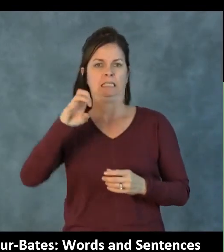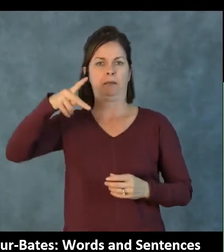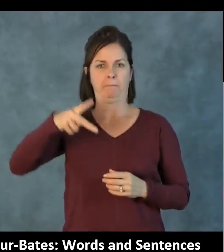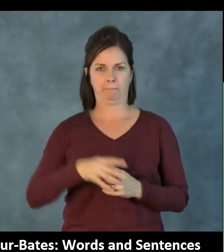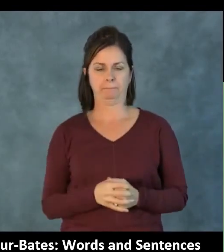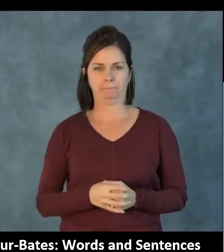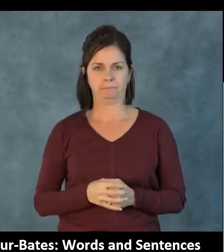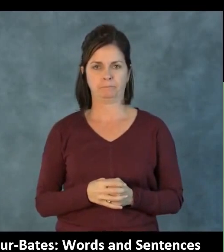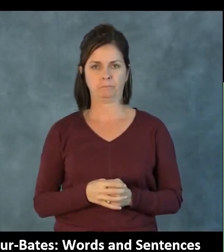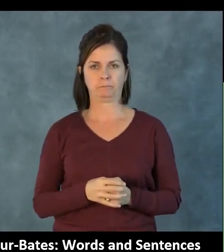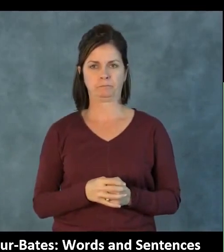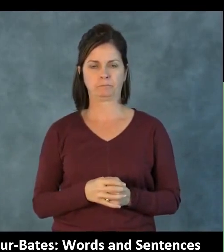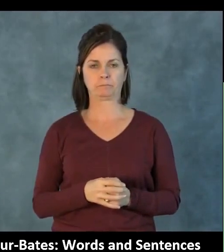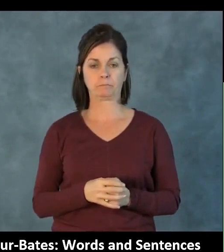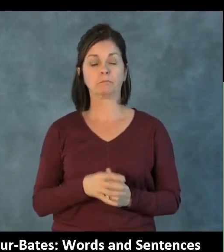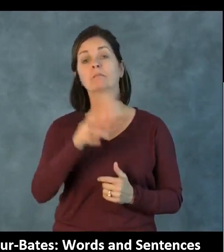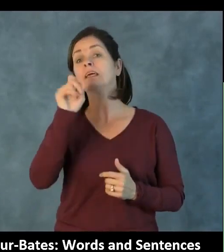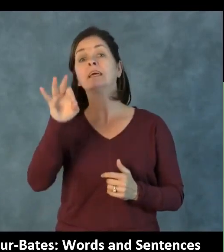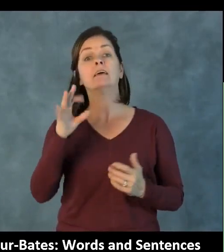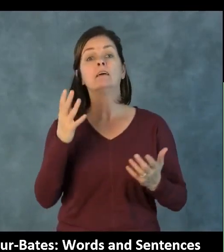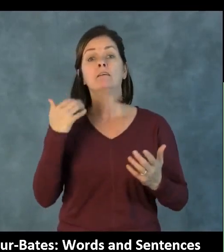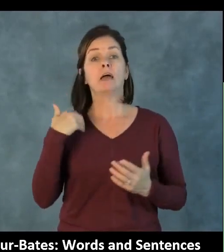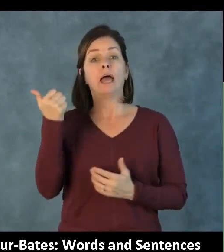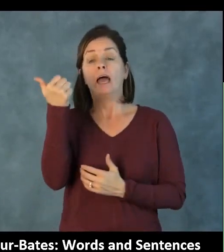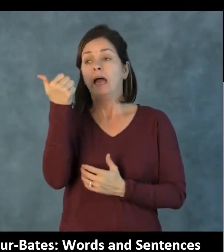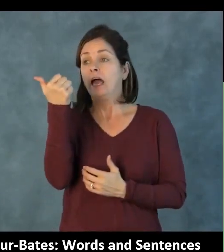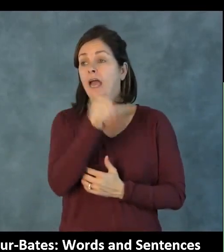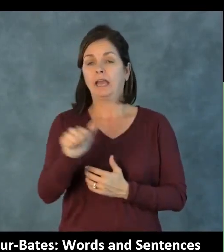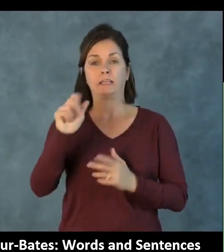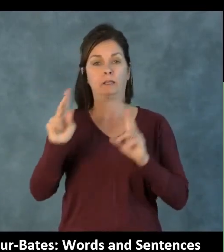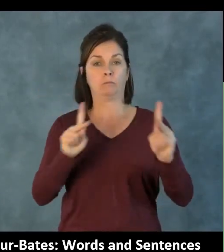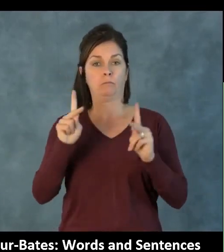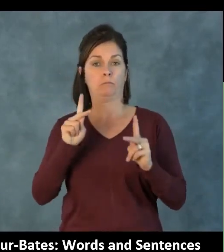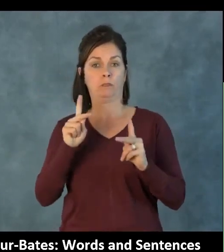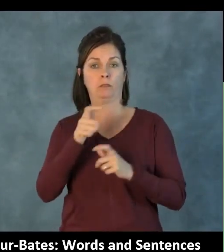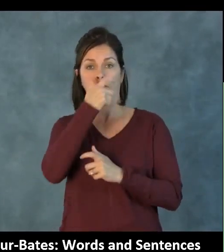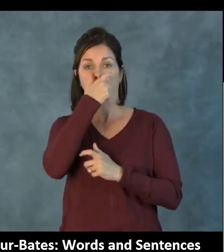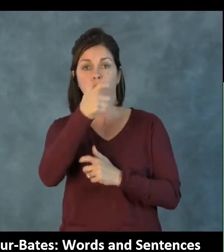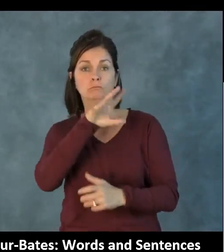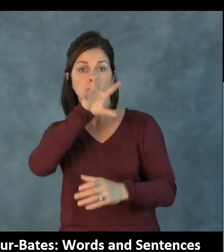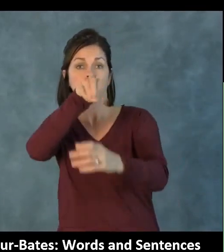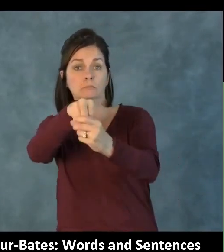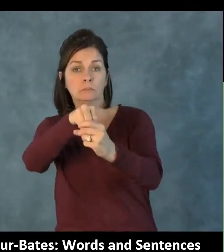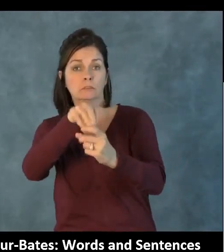If there are any people attending the webinar, state or agency level administrators interested in learning more